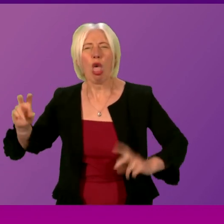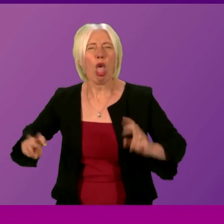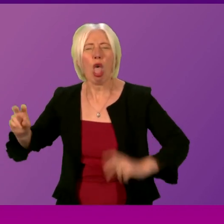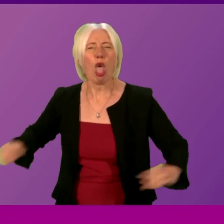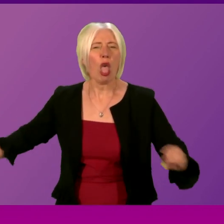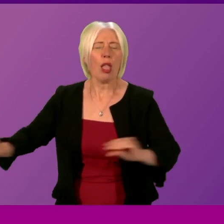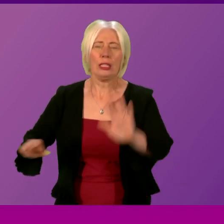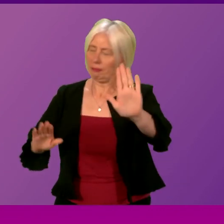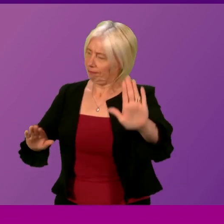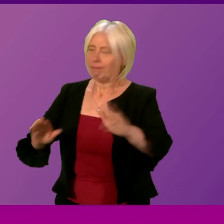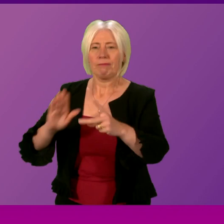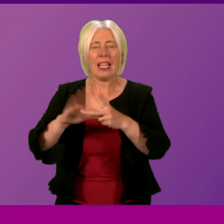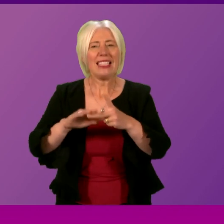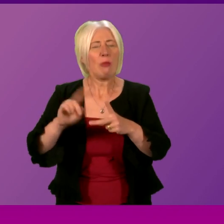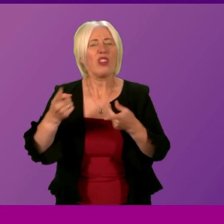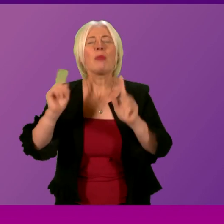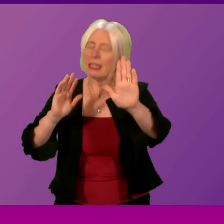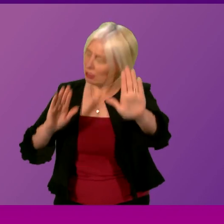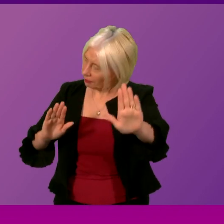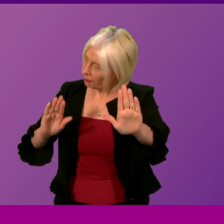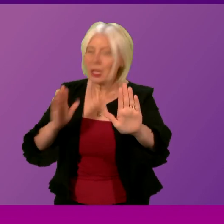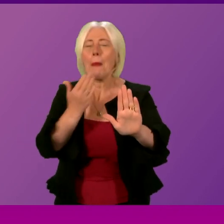Members! Deputy First Minister, if I might ask you to stop for a moment.